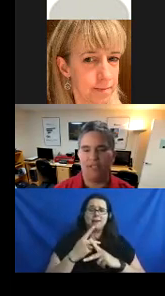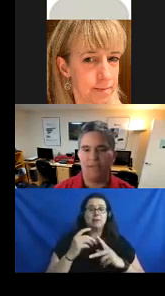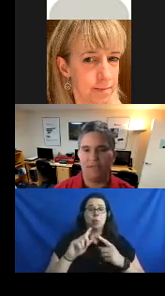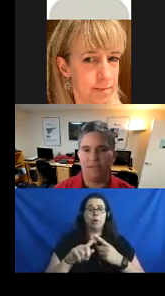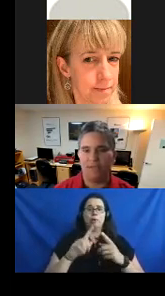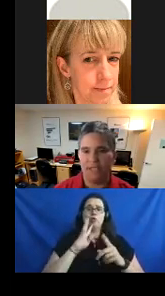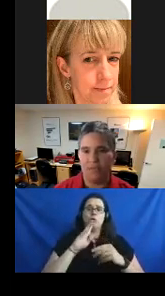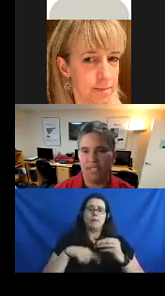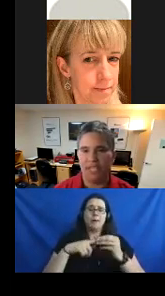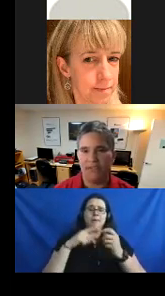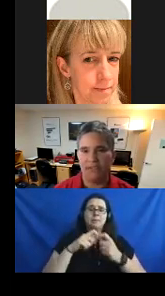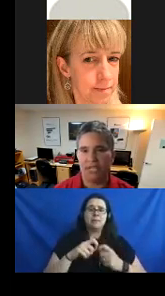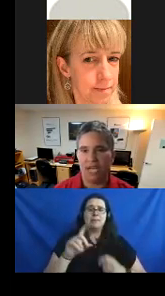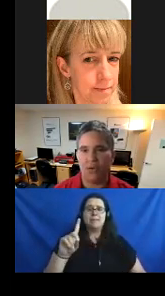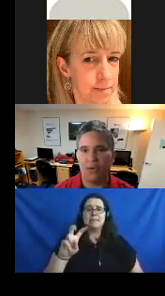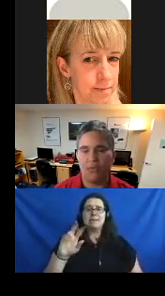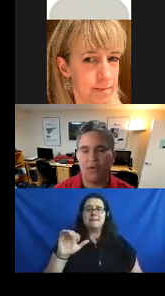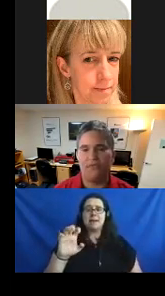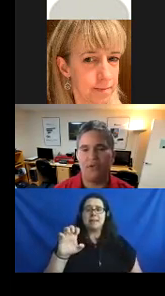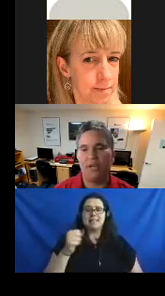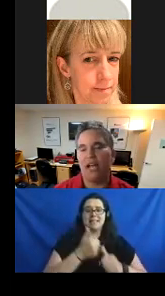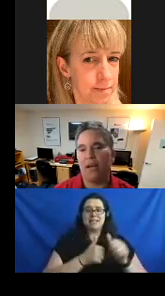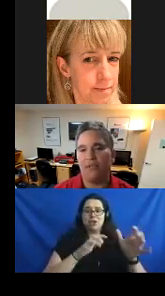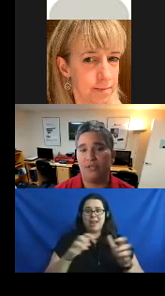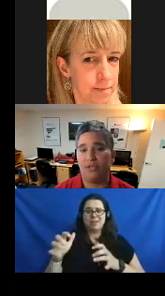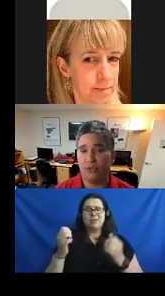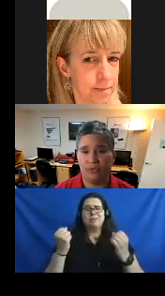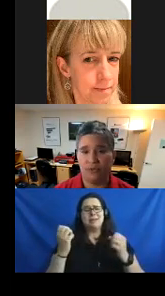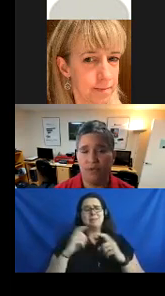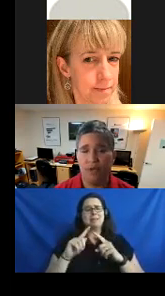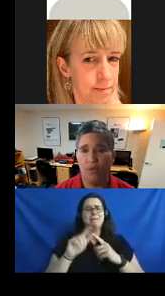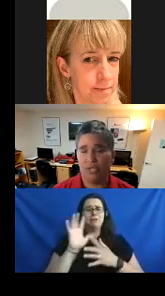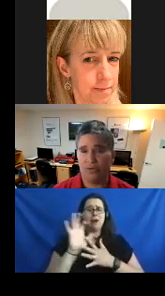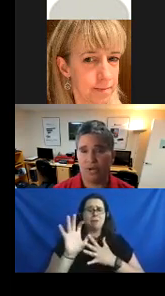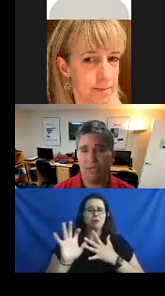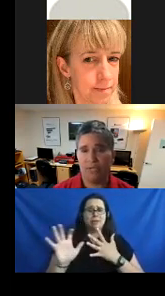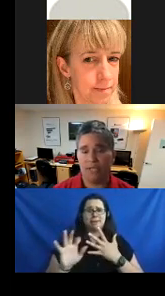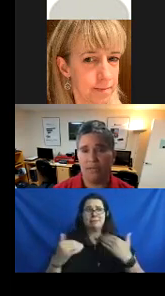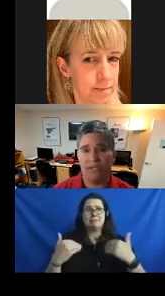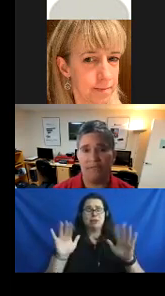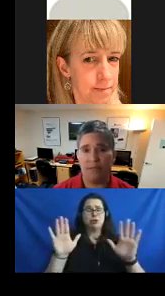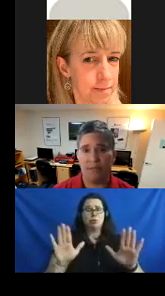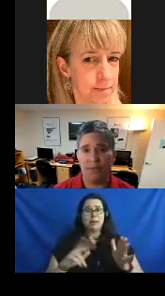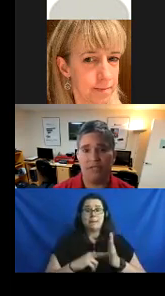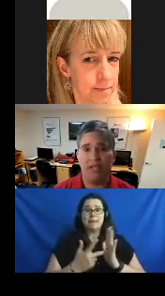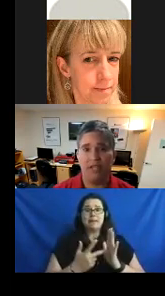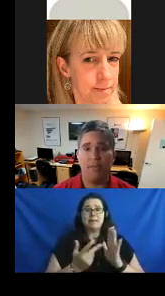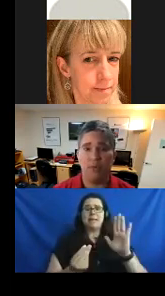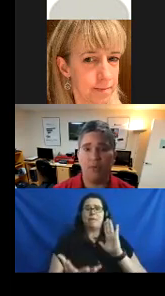SPECIFIC DEVICES WITHIN EACH OF THOSE CATEGORIES, WE HAVE MANY OPTIONS TO CHOOSE FROM, WHICH IS GREAT, BECAUSE THAT MEANS INFORMED CHOICE.